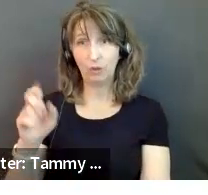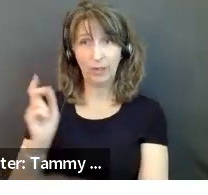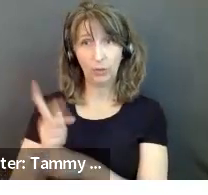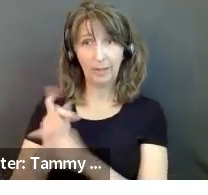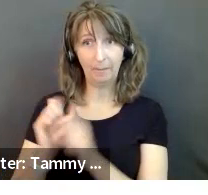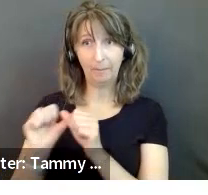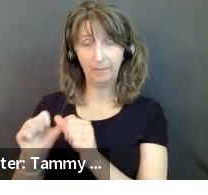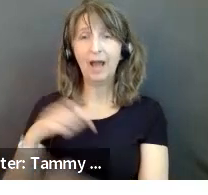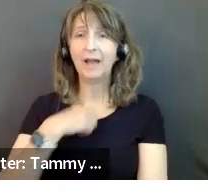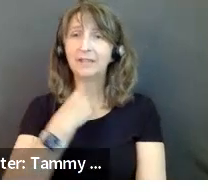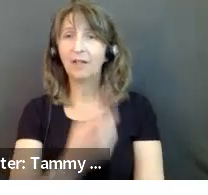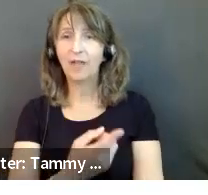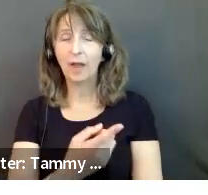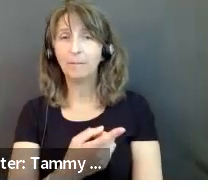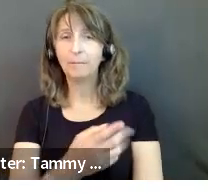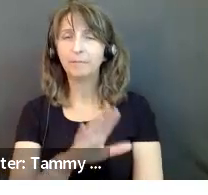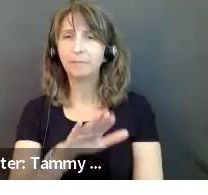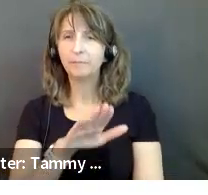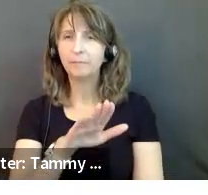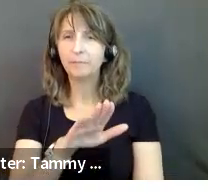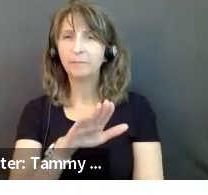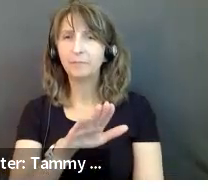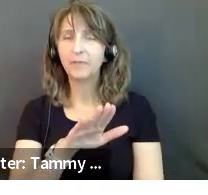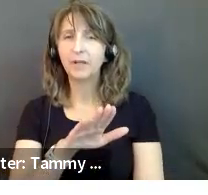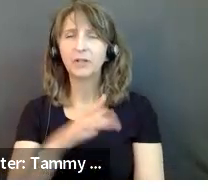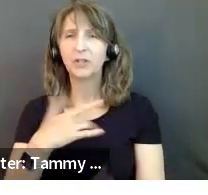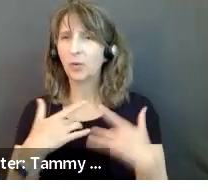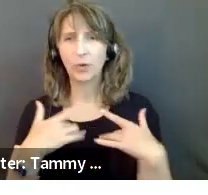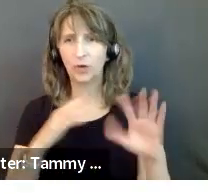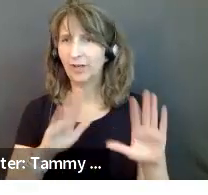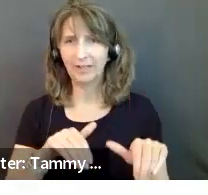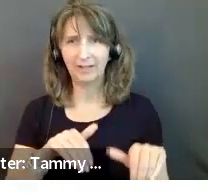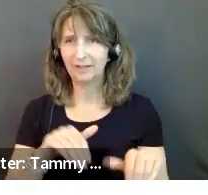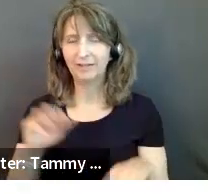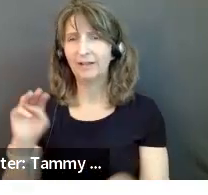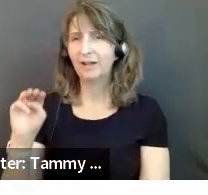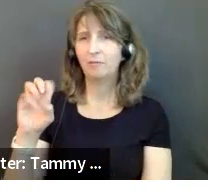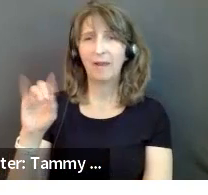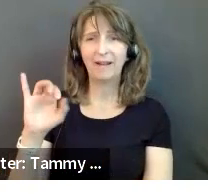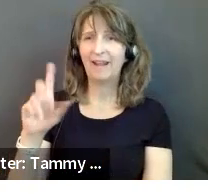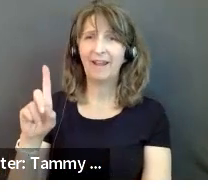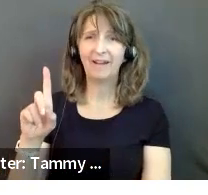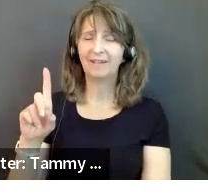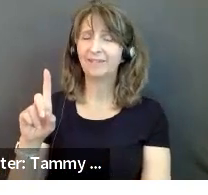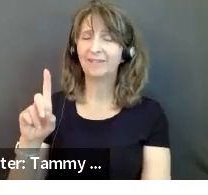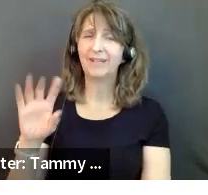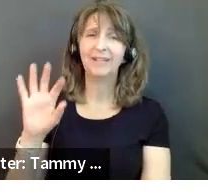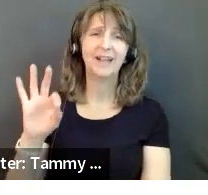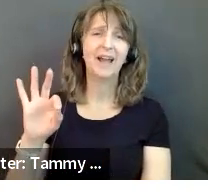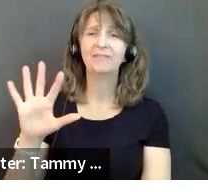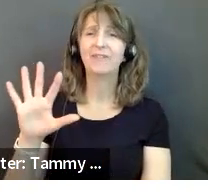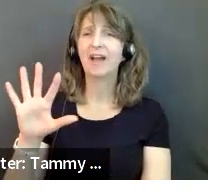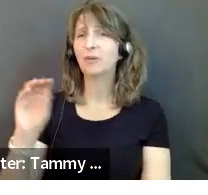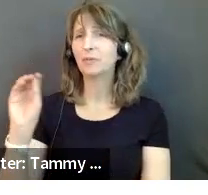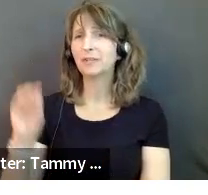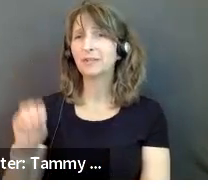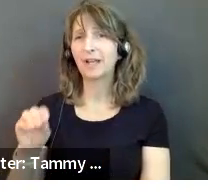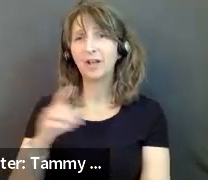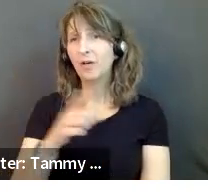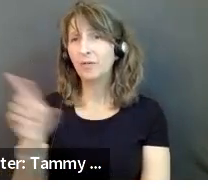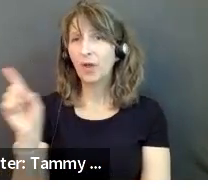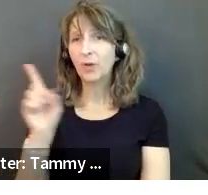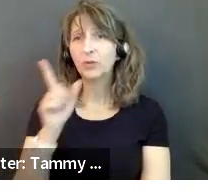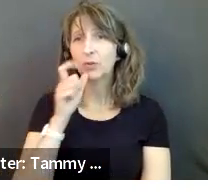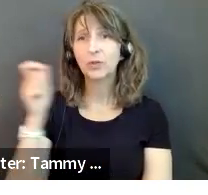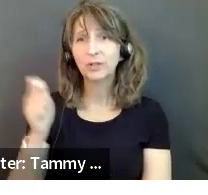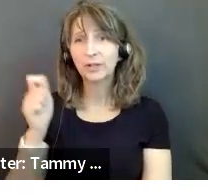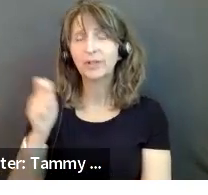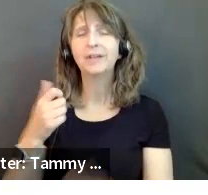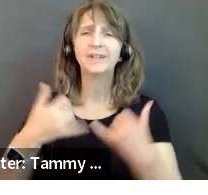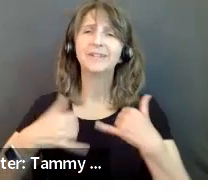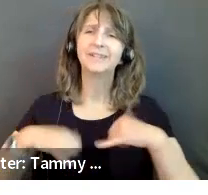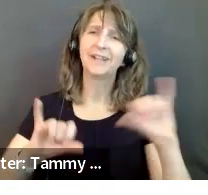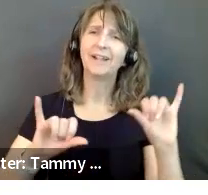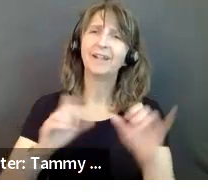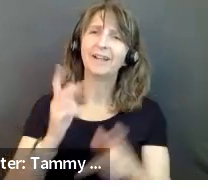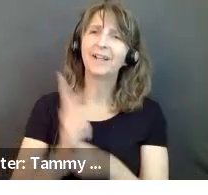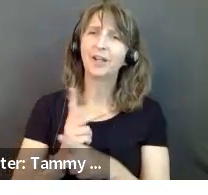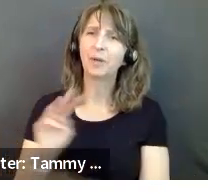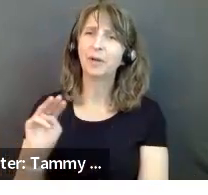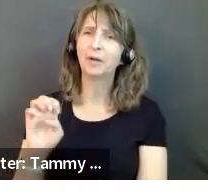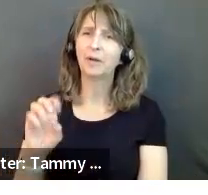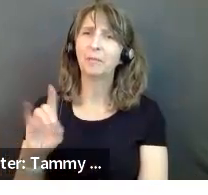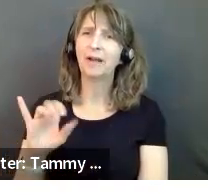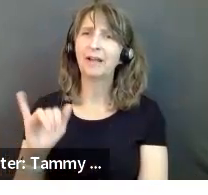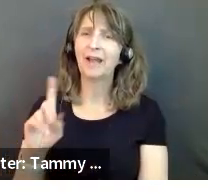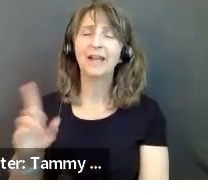Matilda not to actually be, you know, to have many K be a concern for coverage because more than likely, 90 to 95% of those medication will continue regardless of the income that they're earning from employment each month.